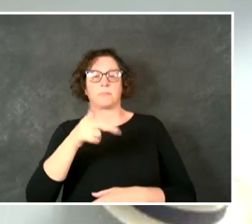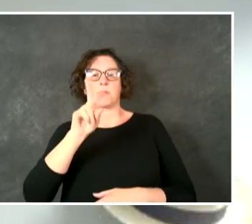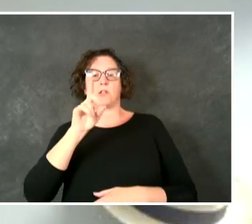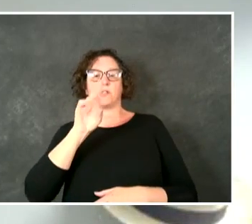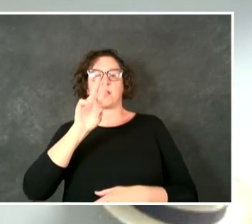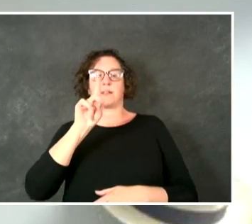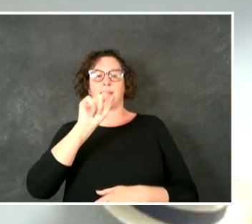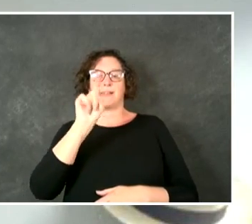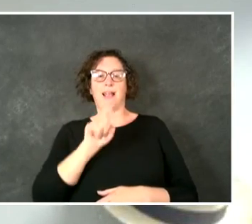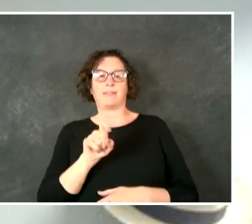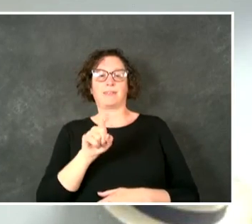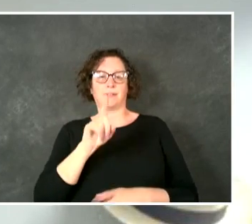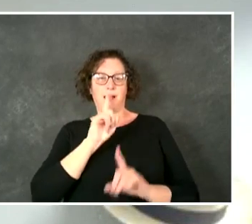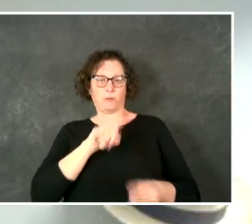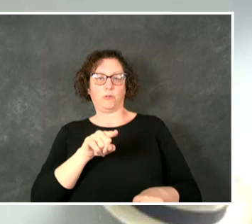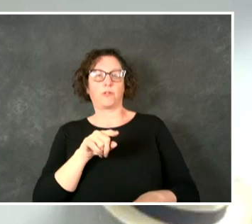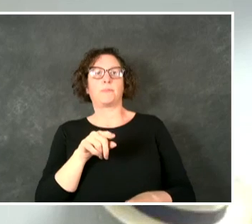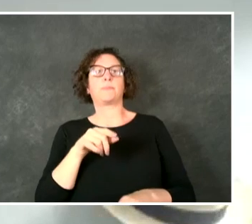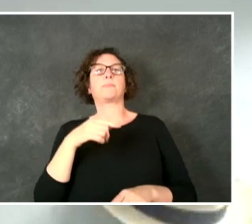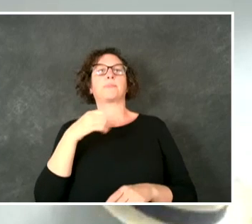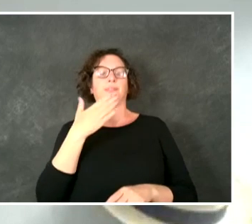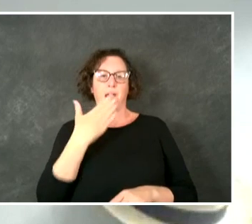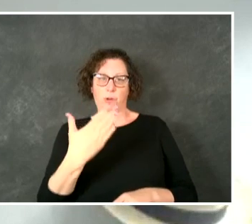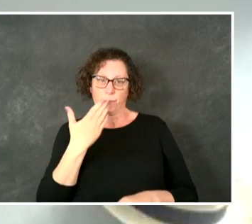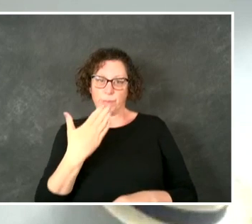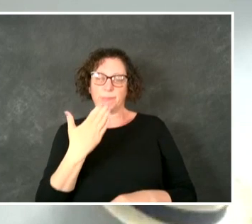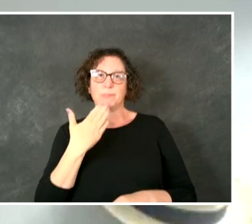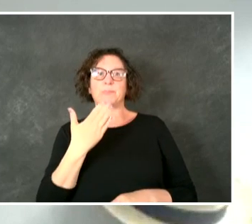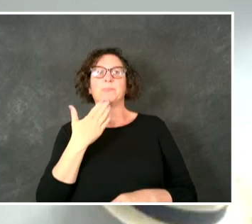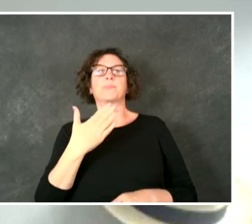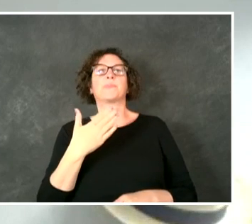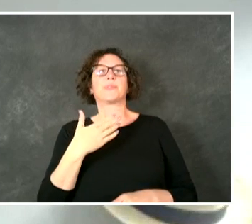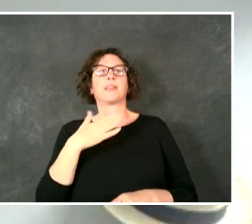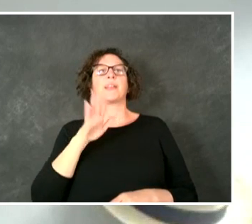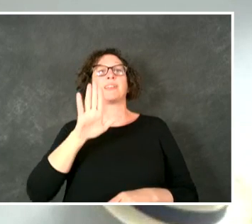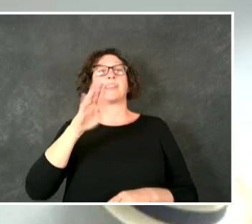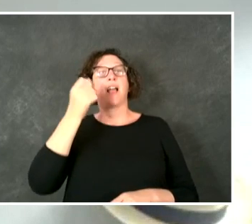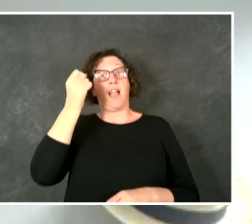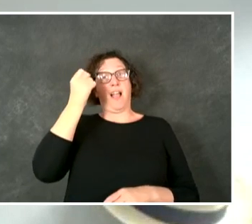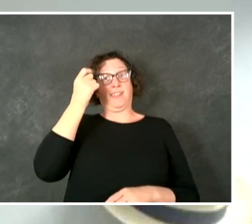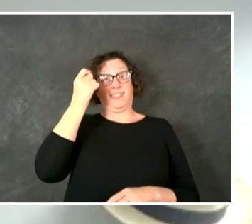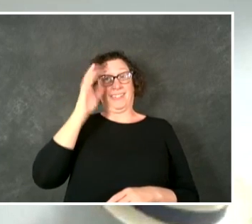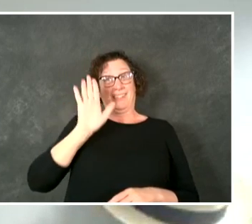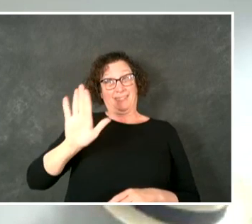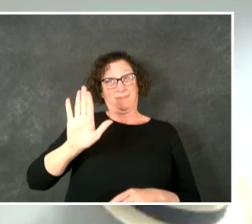DID REALLY WELL, MR. MOAYR.